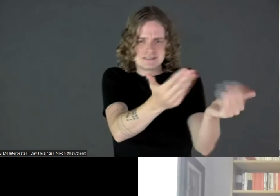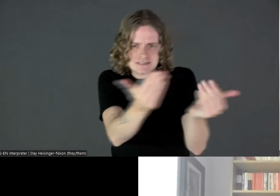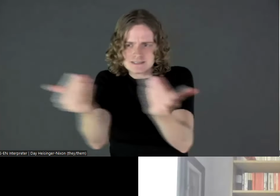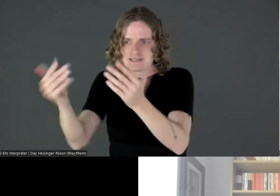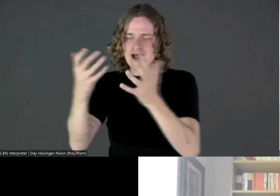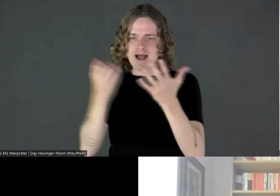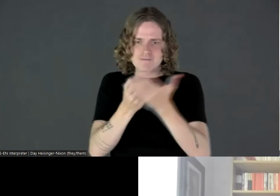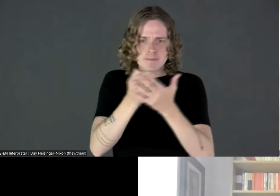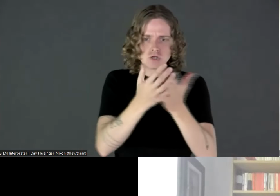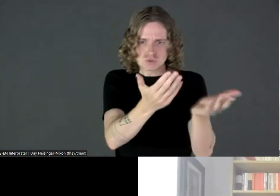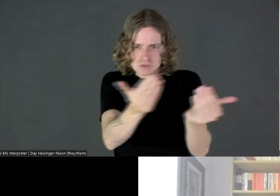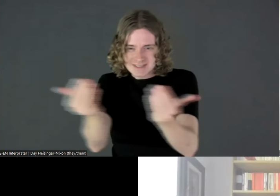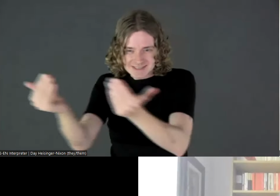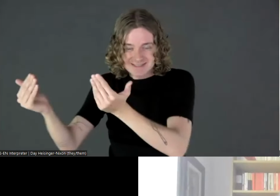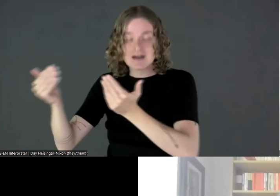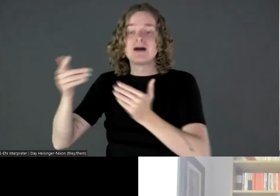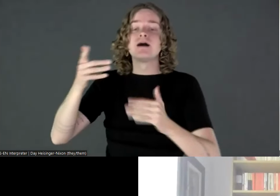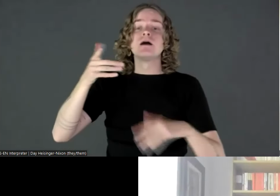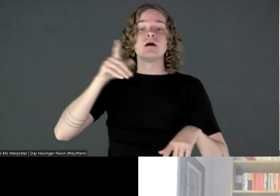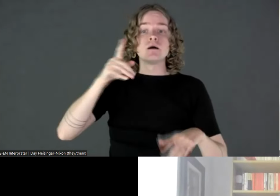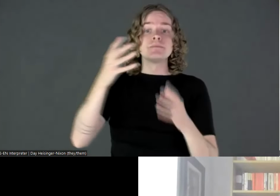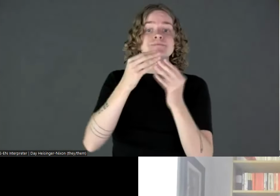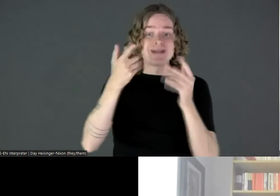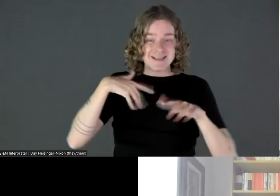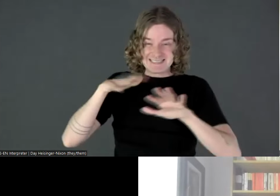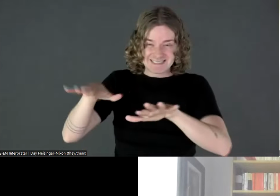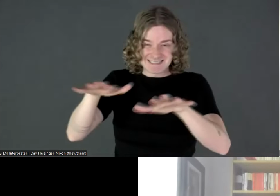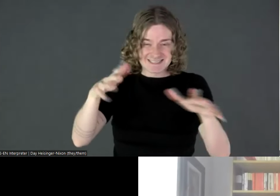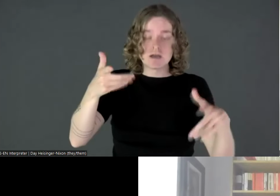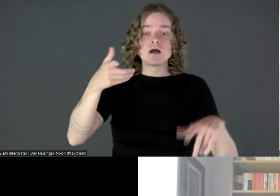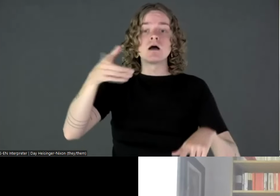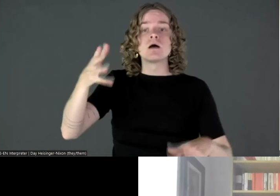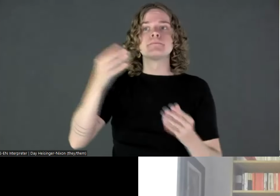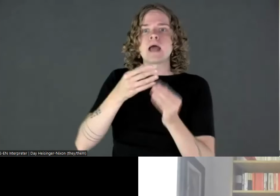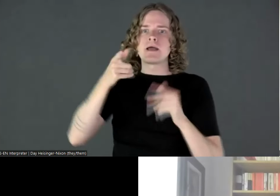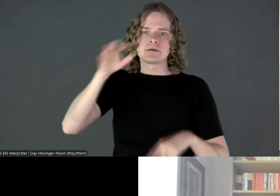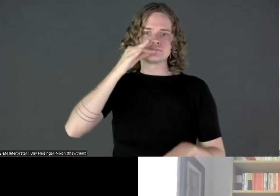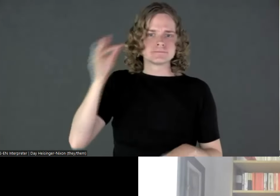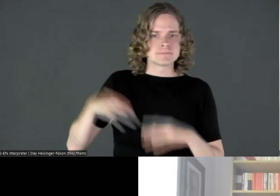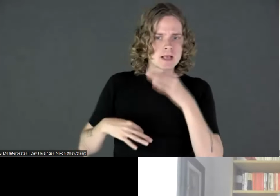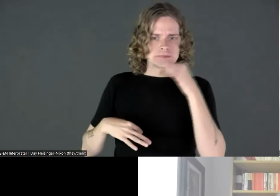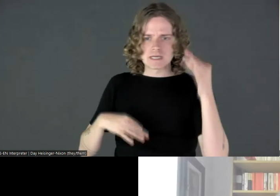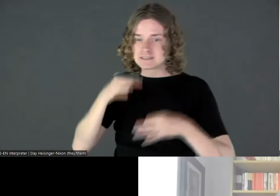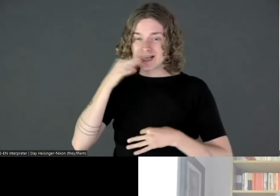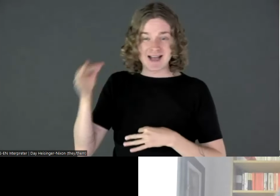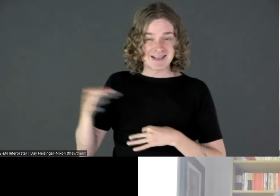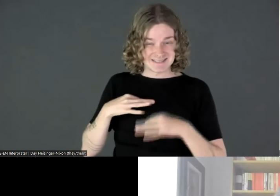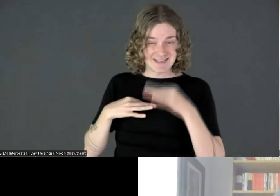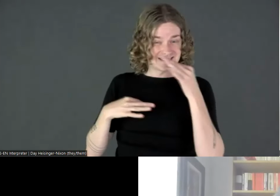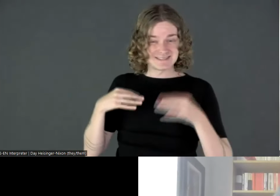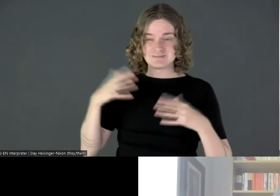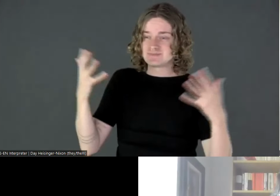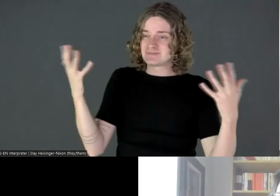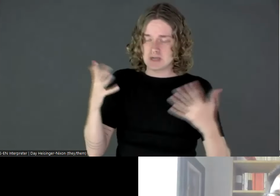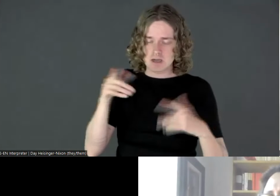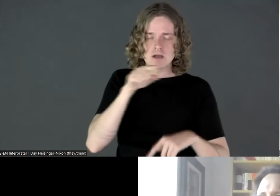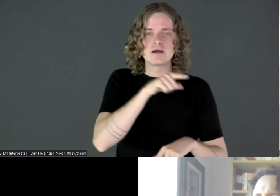A lot of the questions that come back when I offer trainings and orientations in EIE are well,